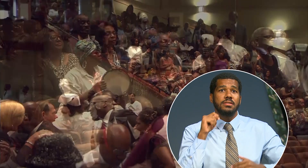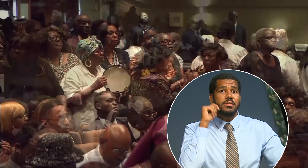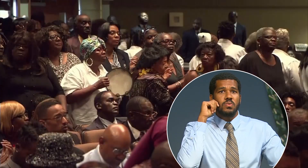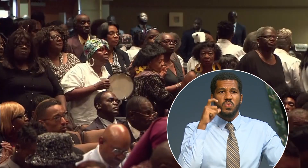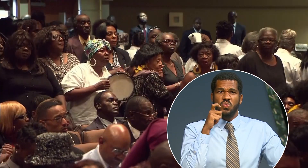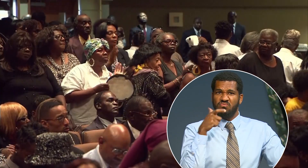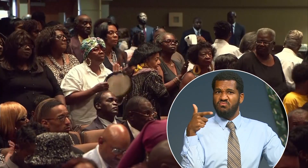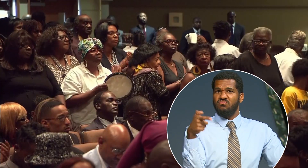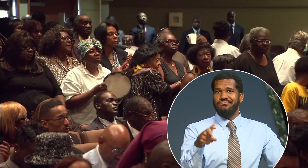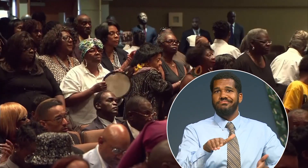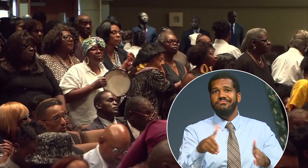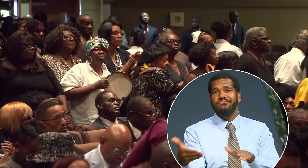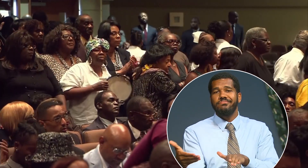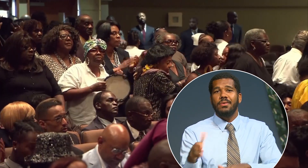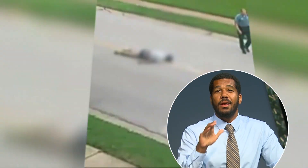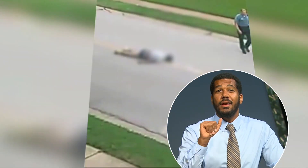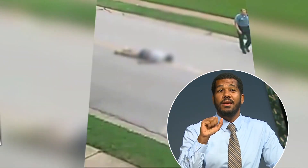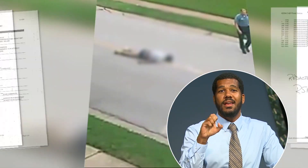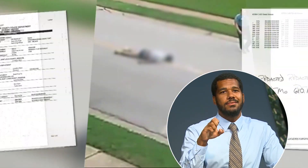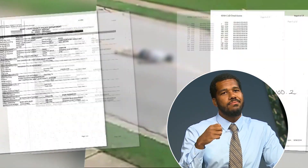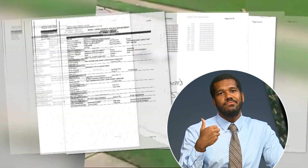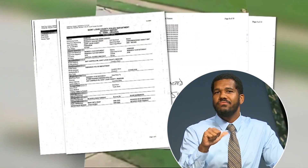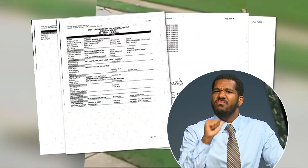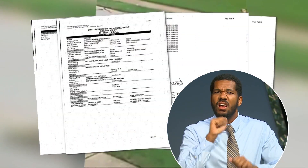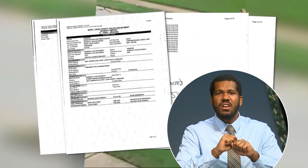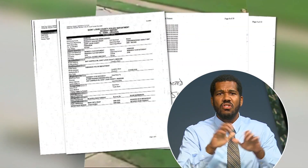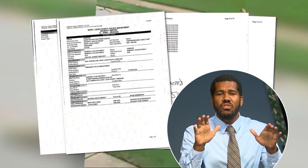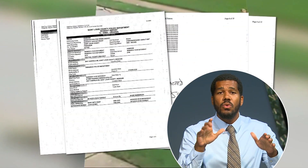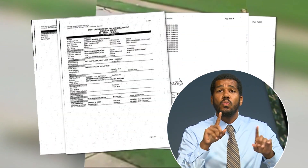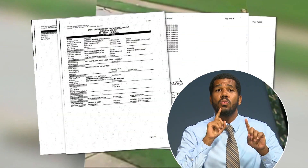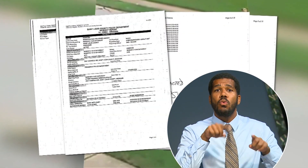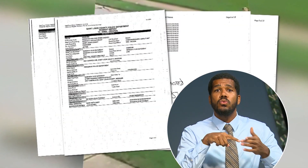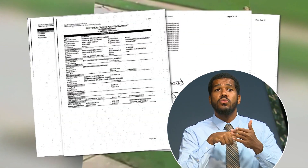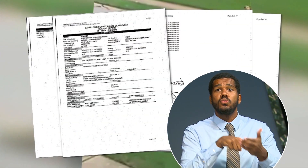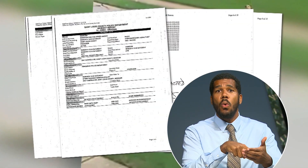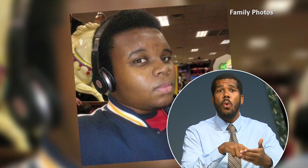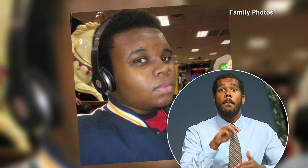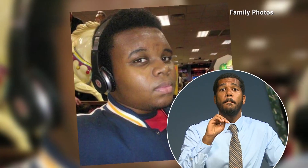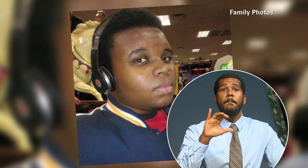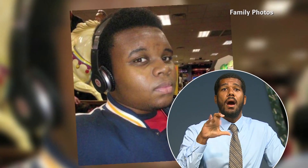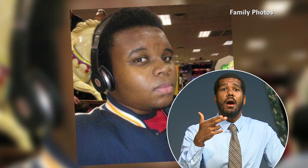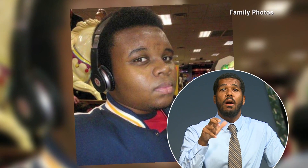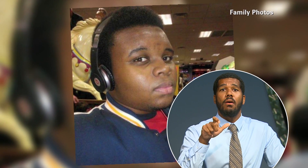was fatally shot. Many facts of the case are still unclear but reports show that 18 year old